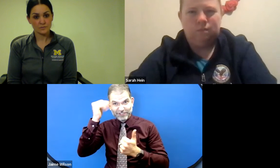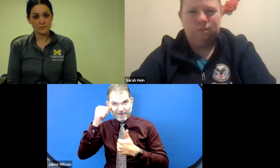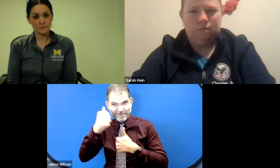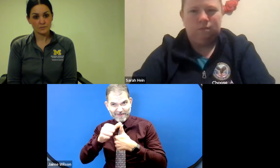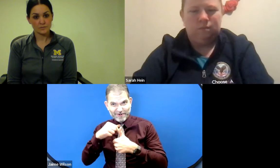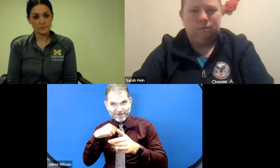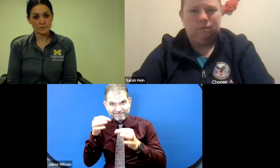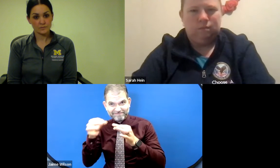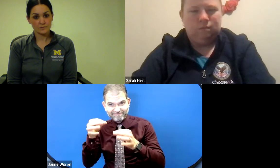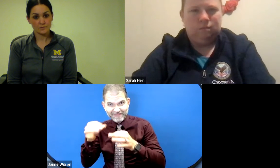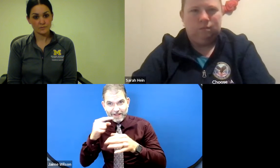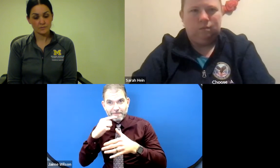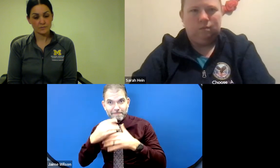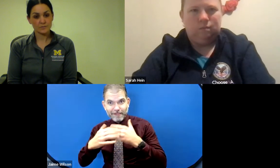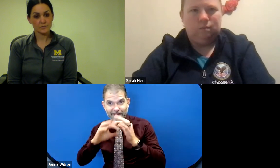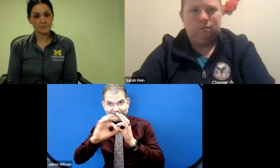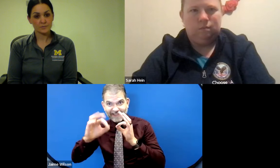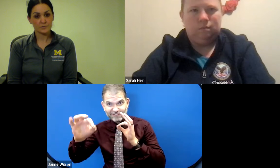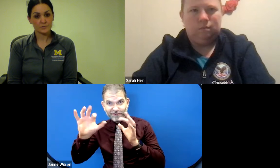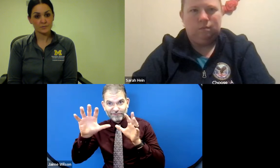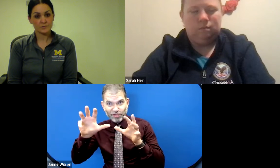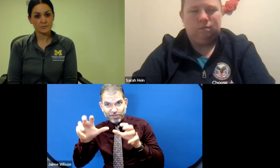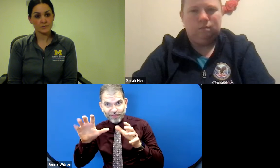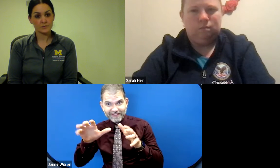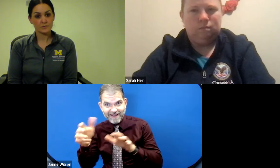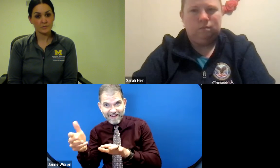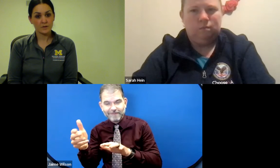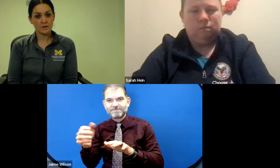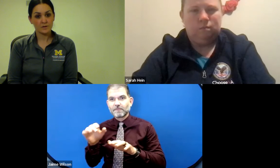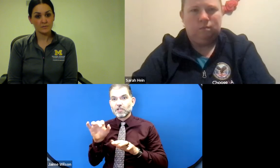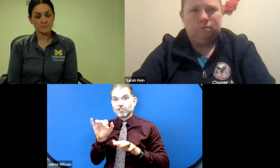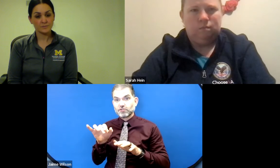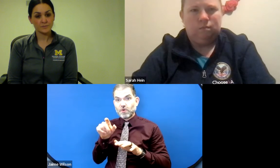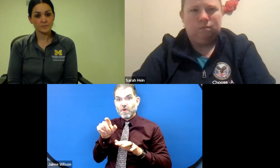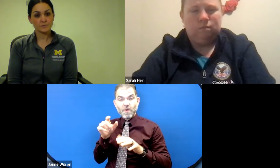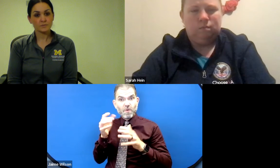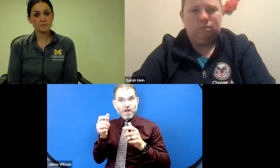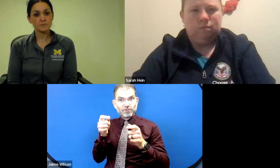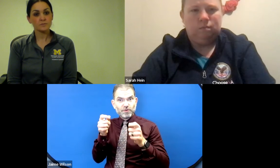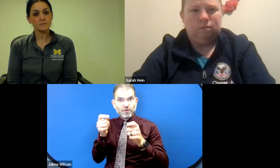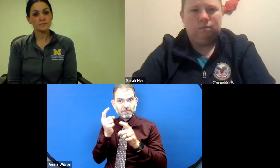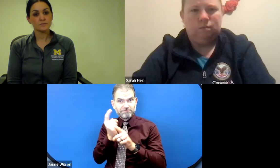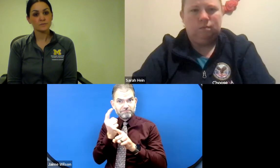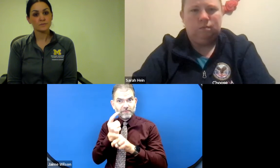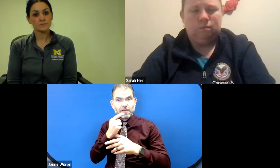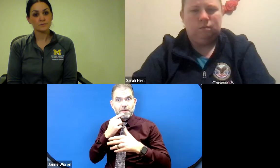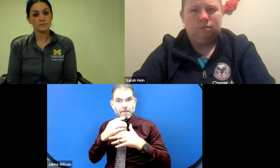dementia. ASL Interpreter: Right? I don't remember me talking about that one where the blood vessel ASL Interpreter: problems.